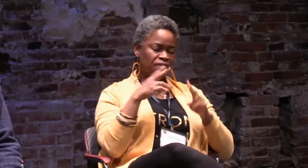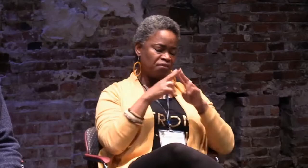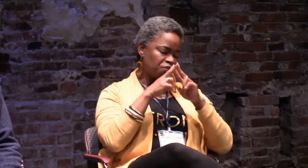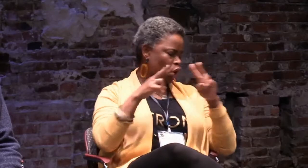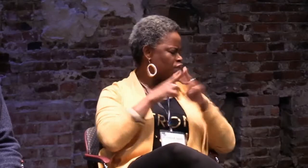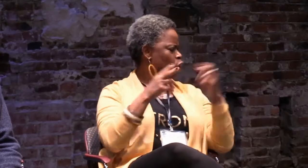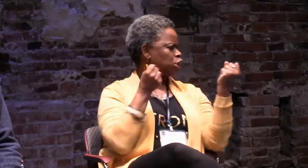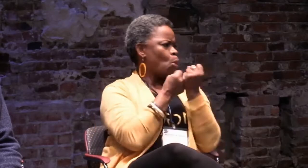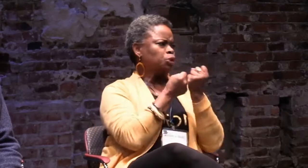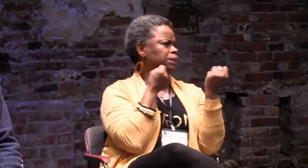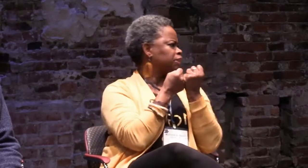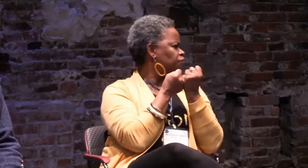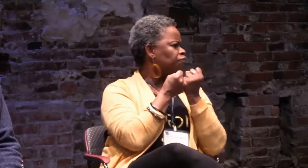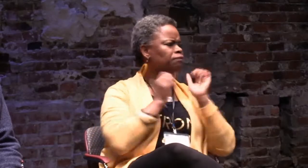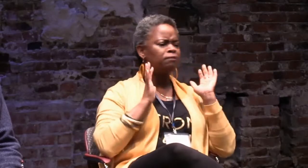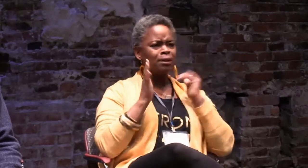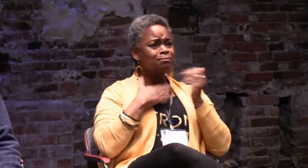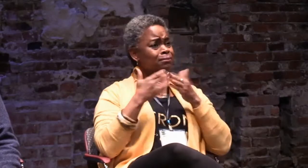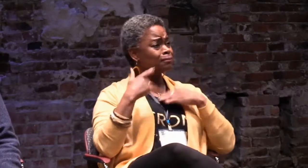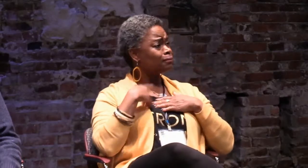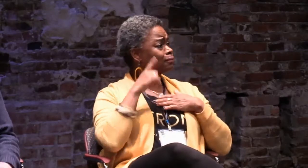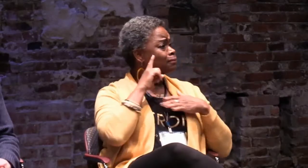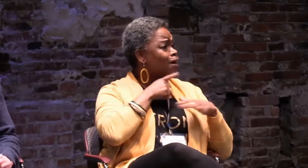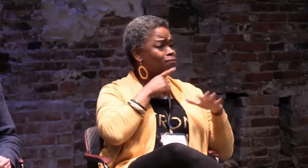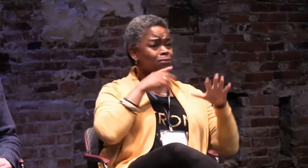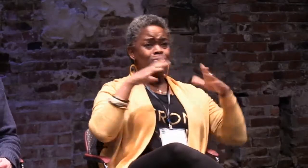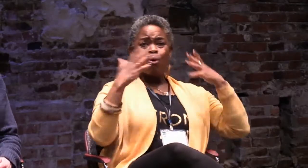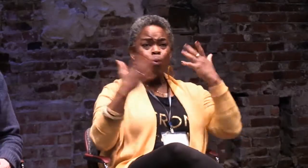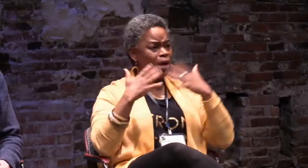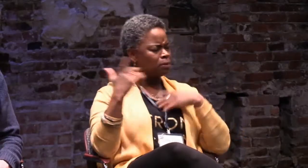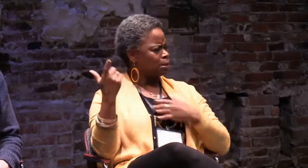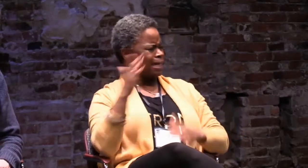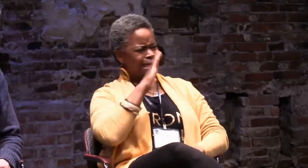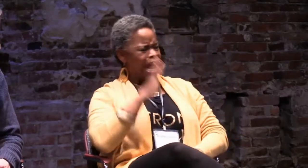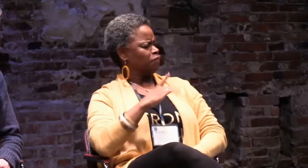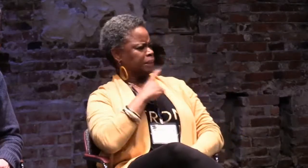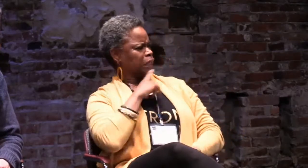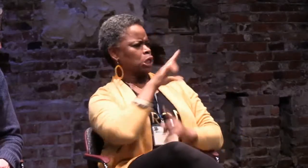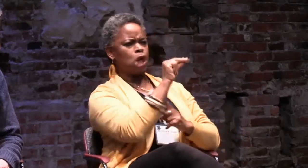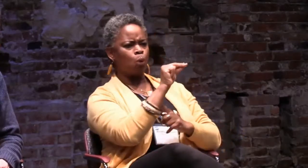My mother said that I could do anything I want. She's always supportive.